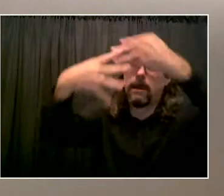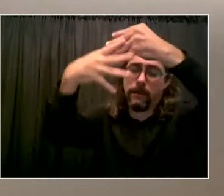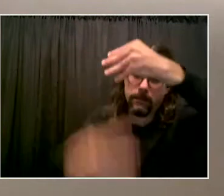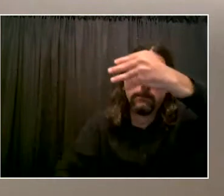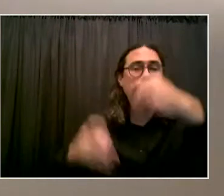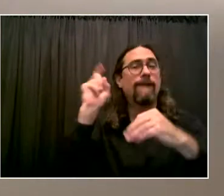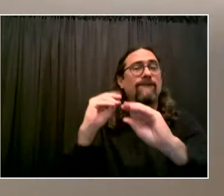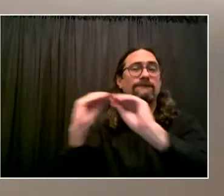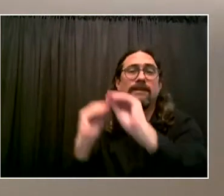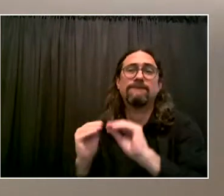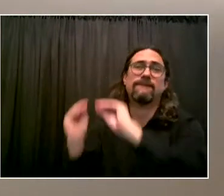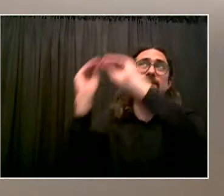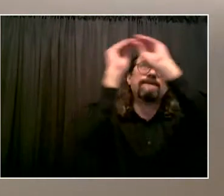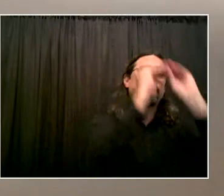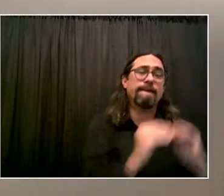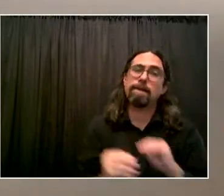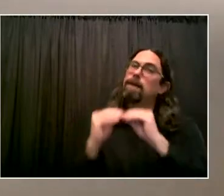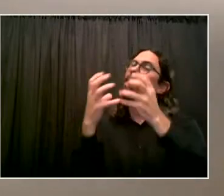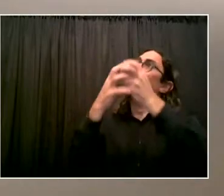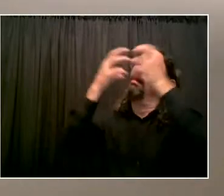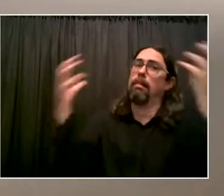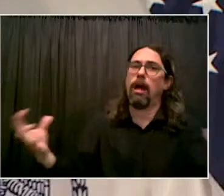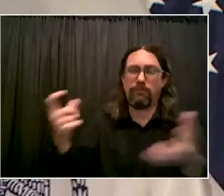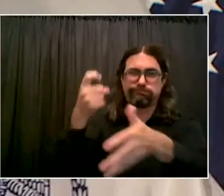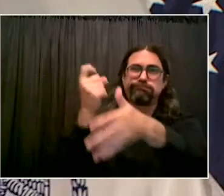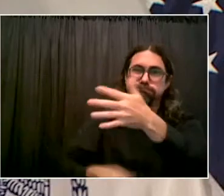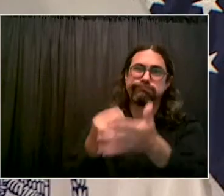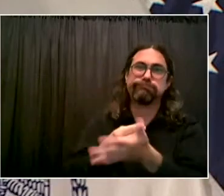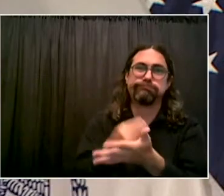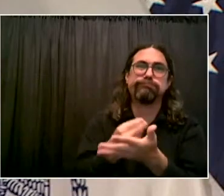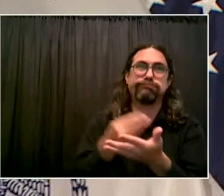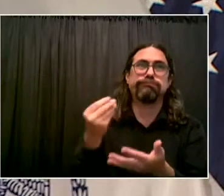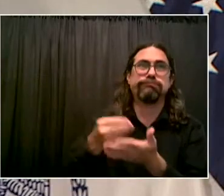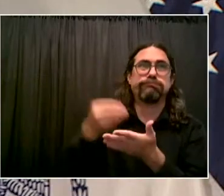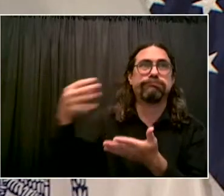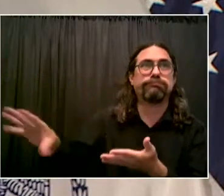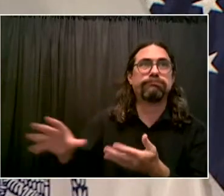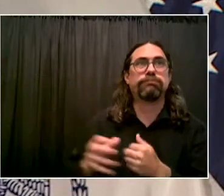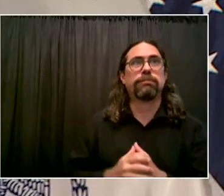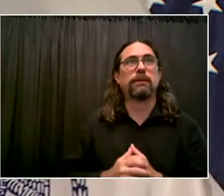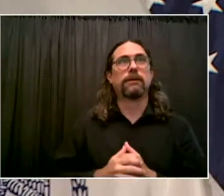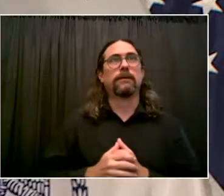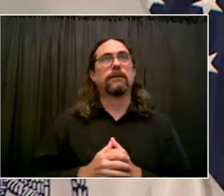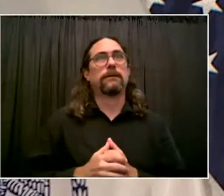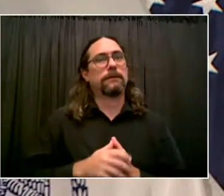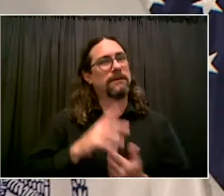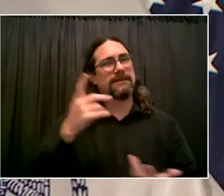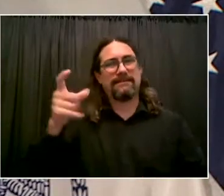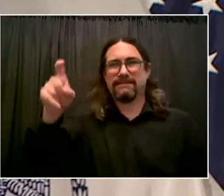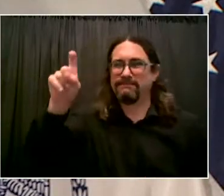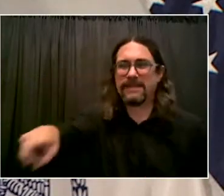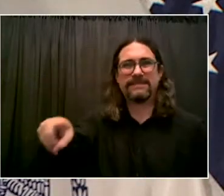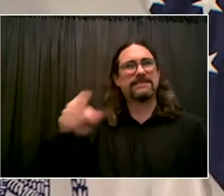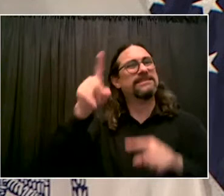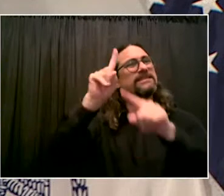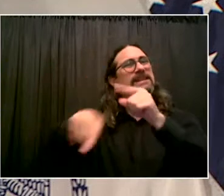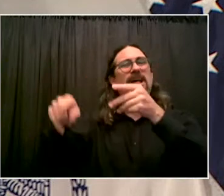PRICING IS A VITAL COMPOENNT OF THE FUNDING NECESSARY FOR THAT SO THAT'S WHY THIS IS SUCH